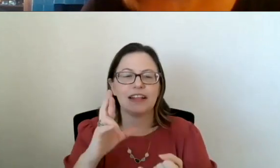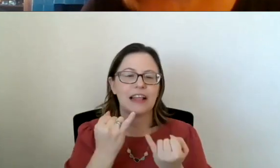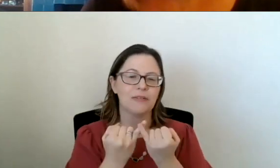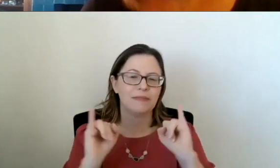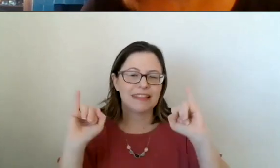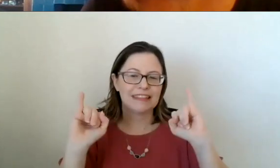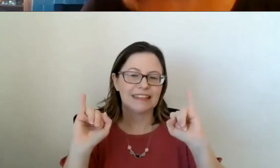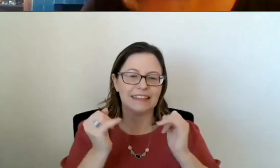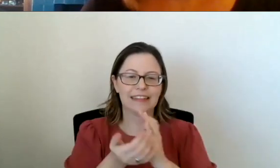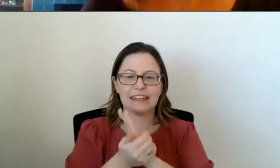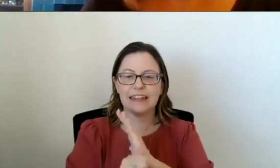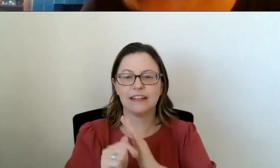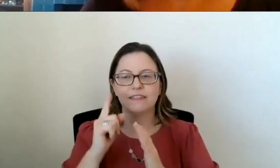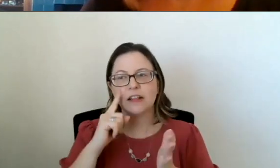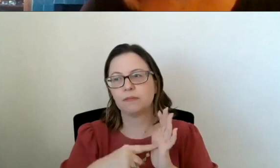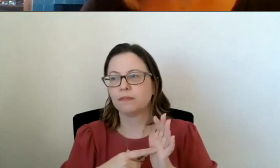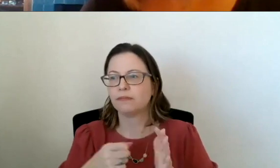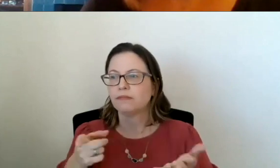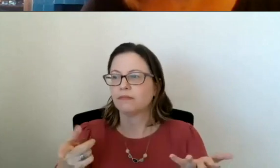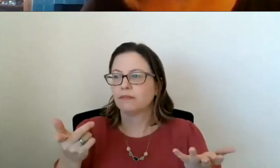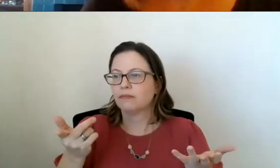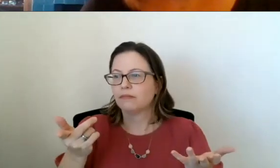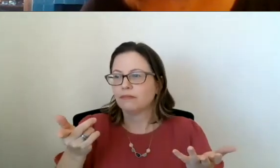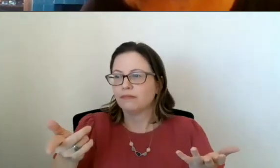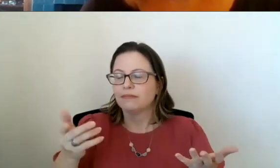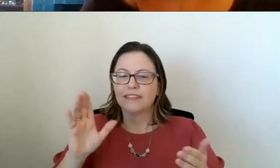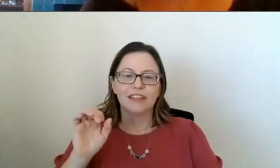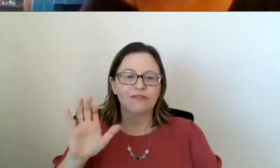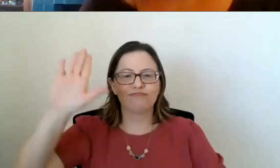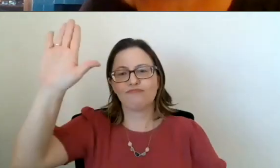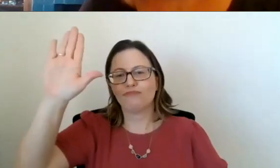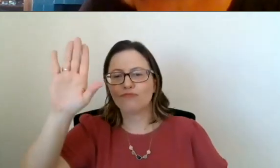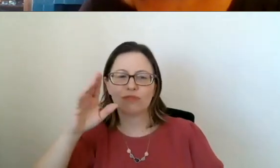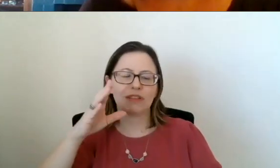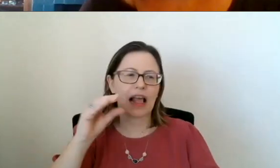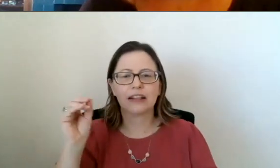the child's ability to interact with their peers, their autonomy,